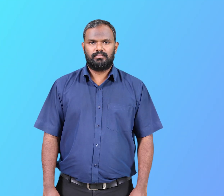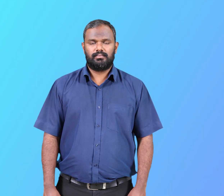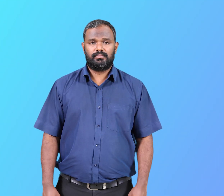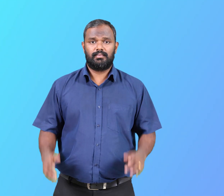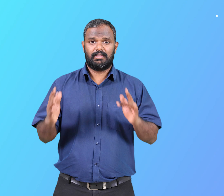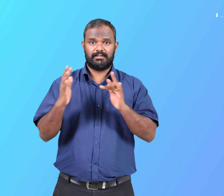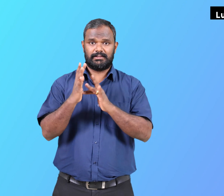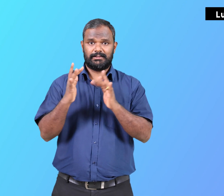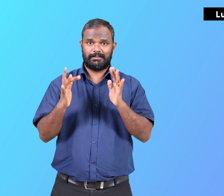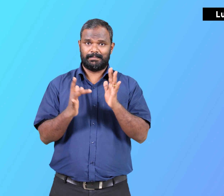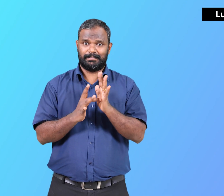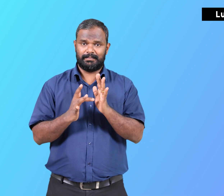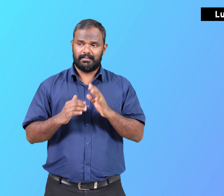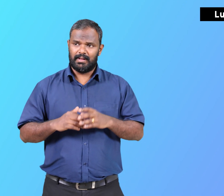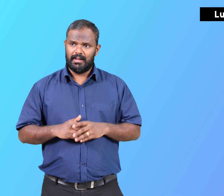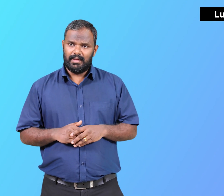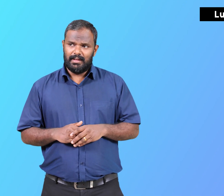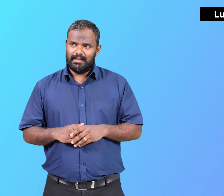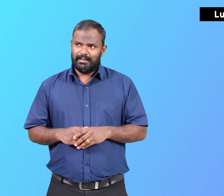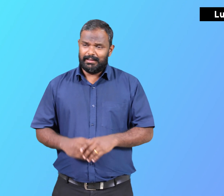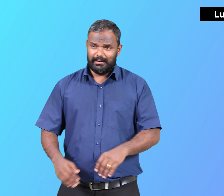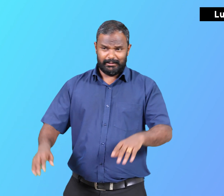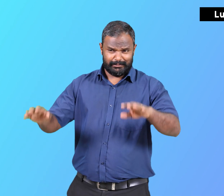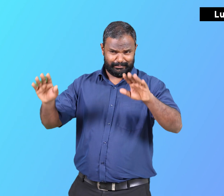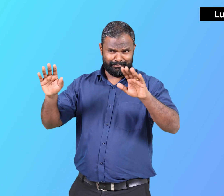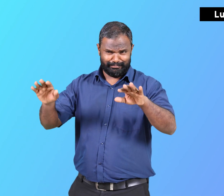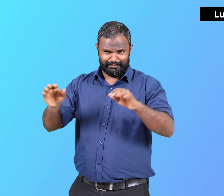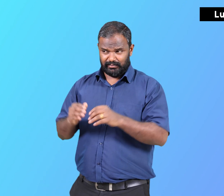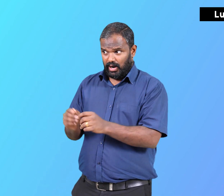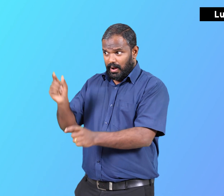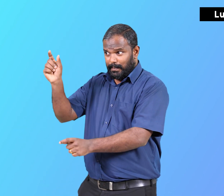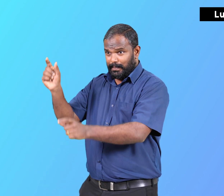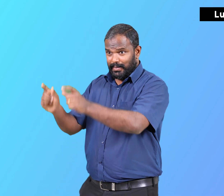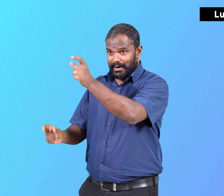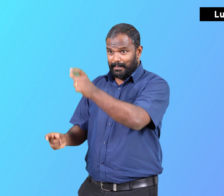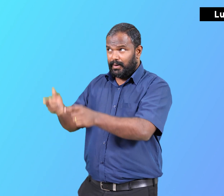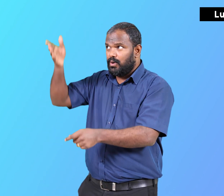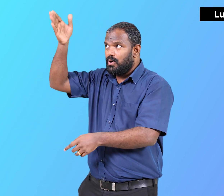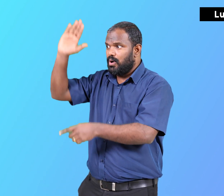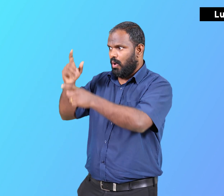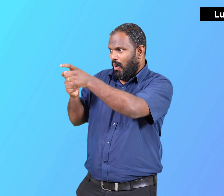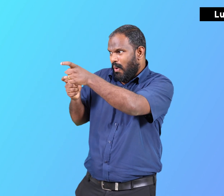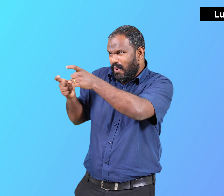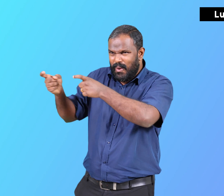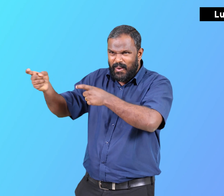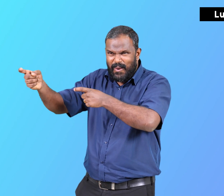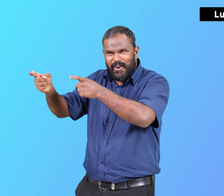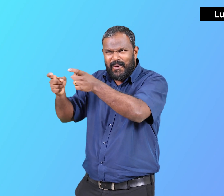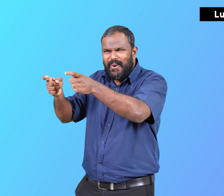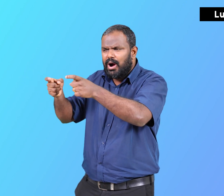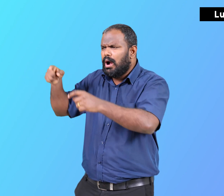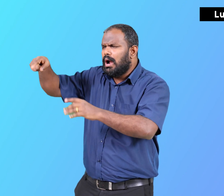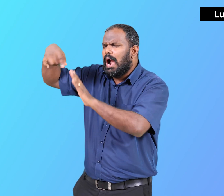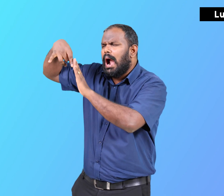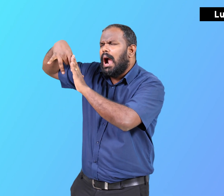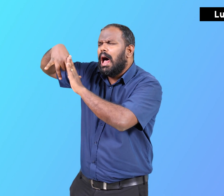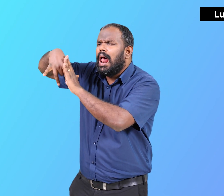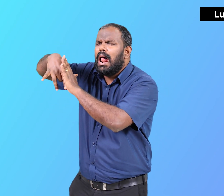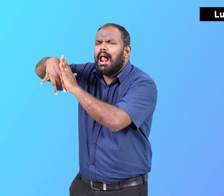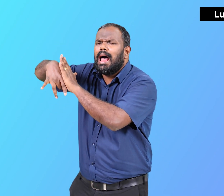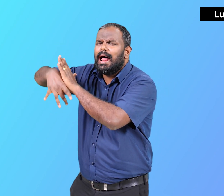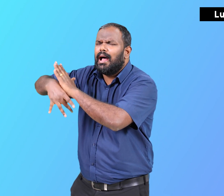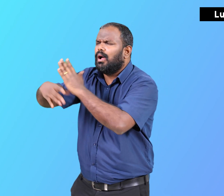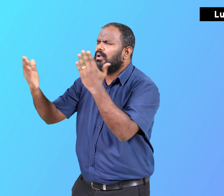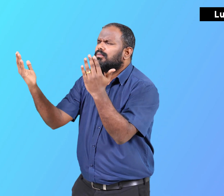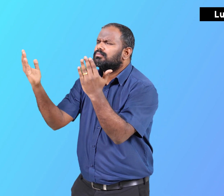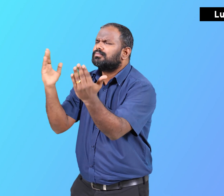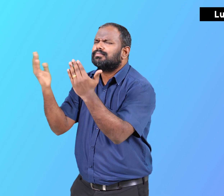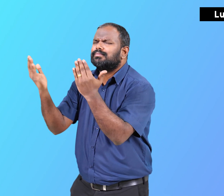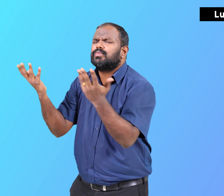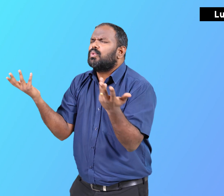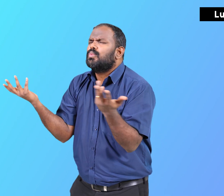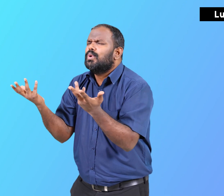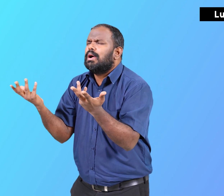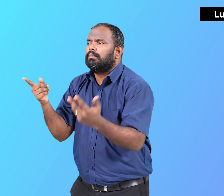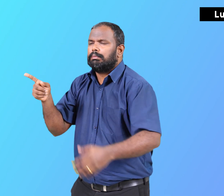Then Jesus said, “What is God’s kingdom like? What can I compare it to?